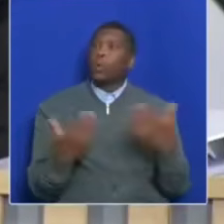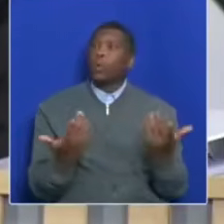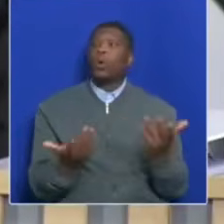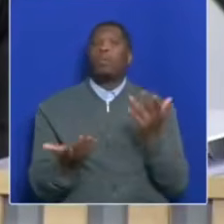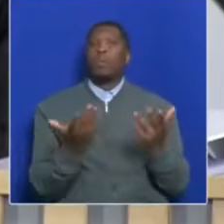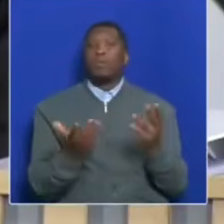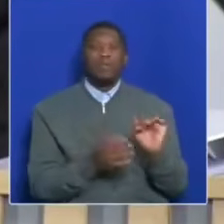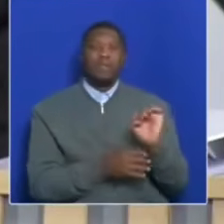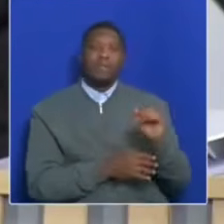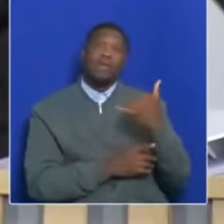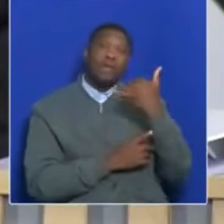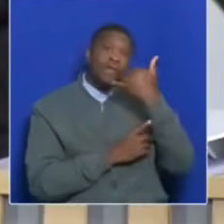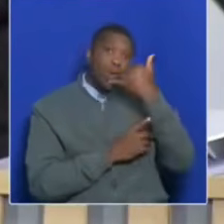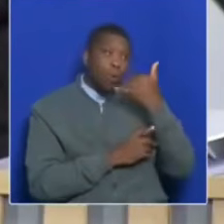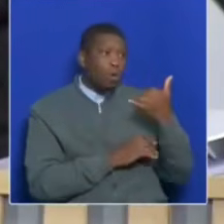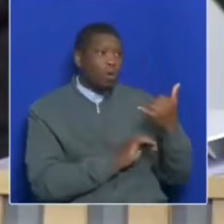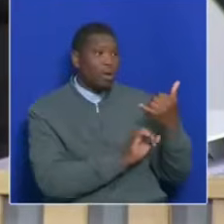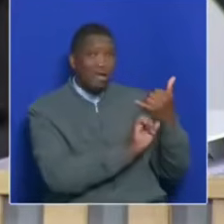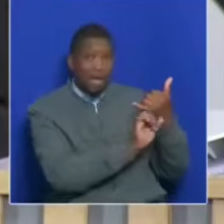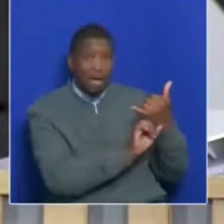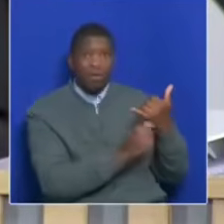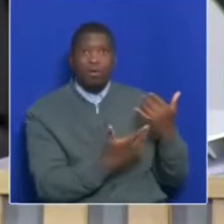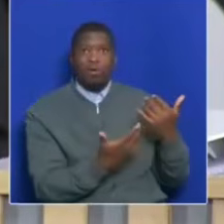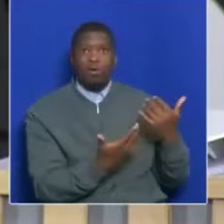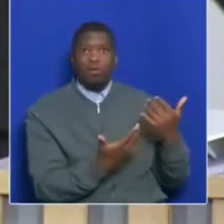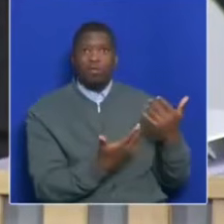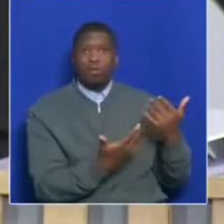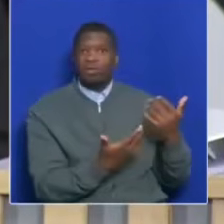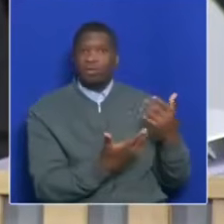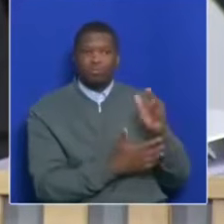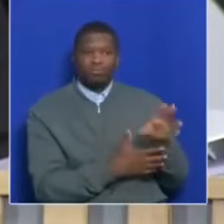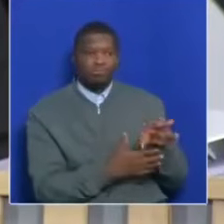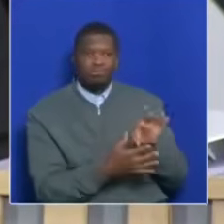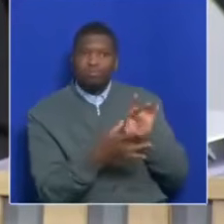at the scene of the cash in transit, that docket is immediately closed.